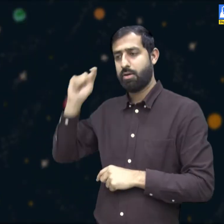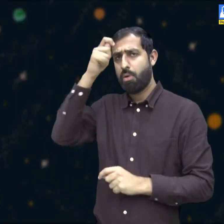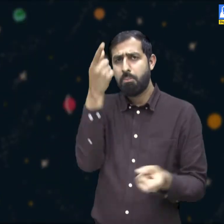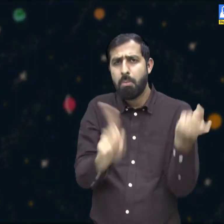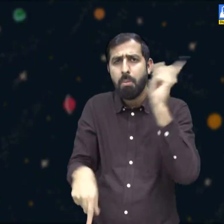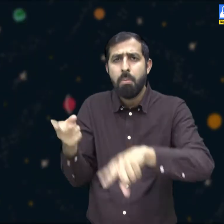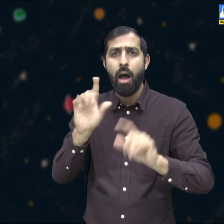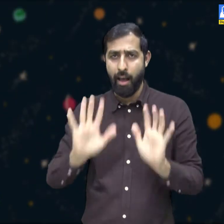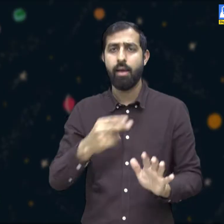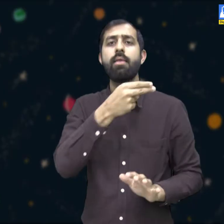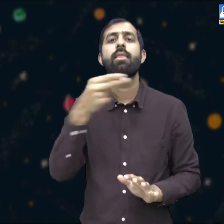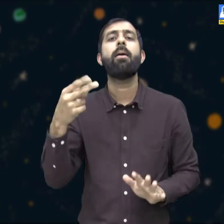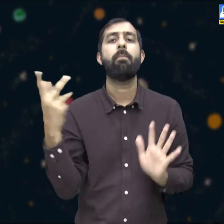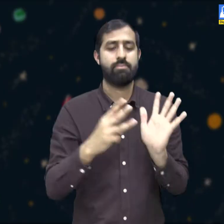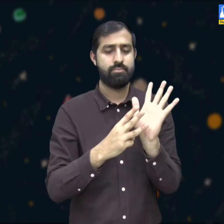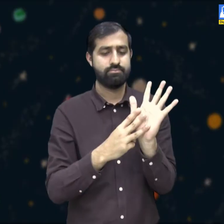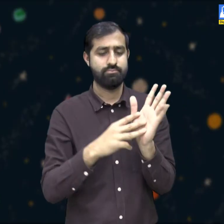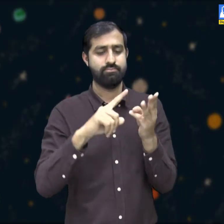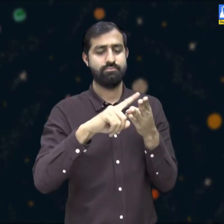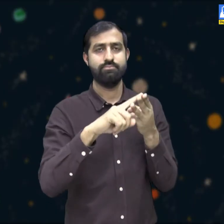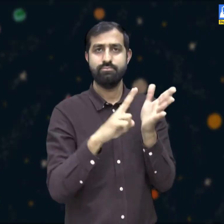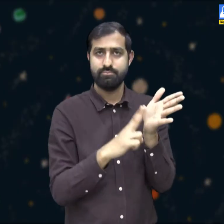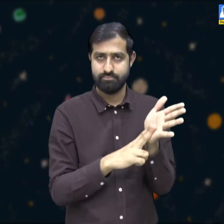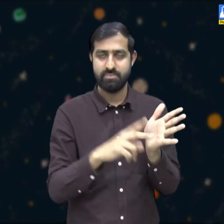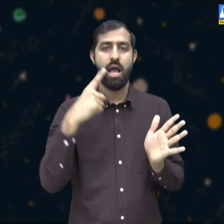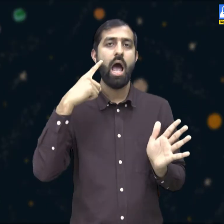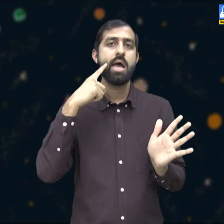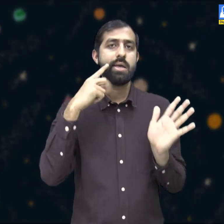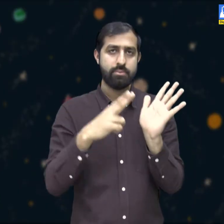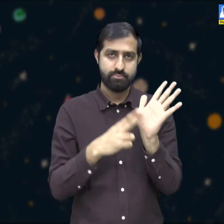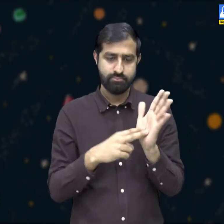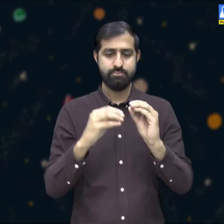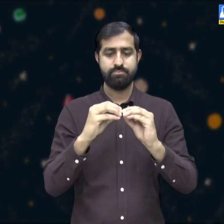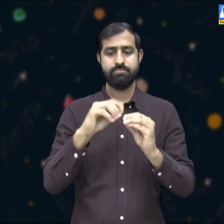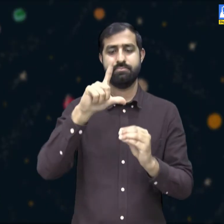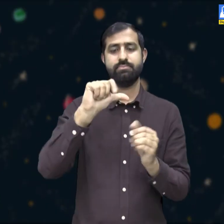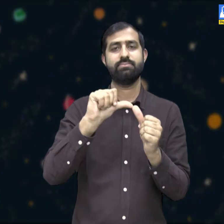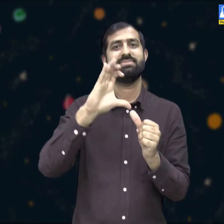Another action movie from Hollywood Men In Black